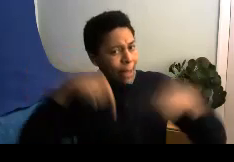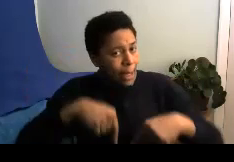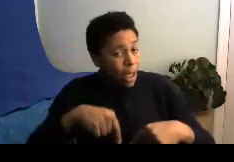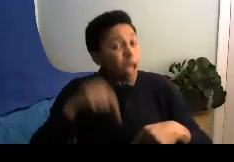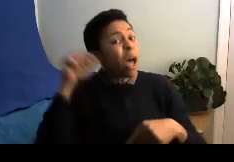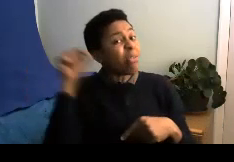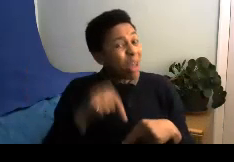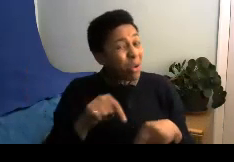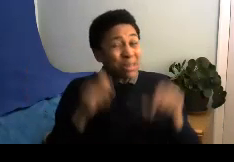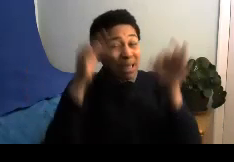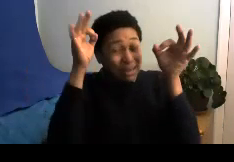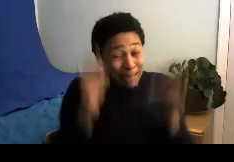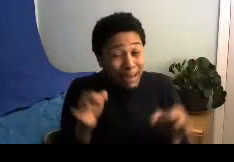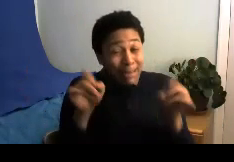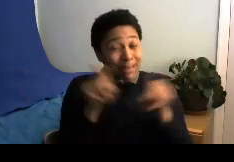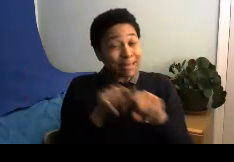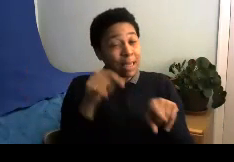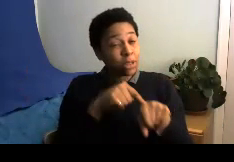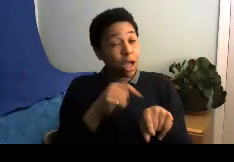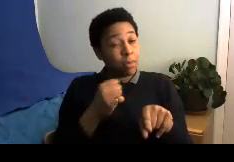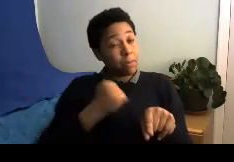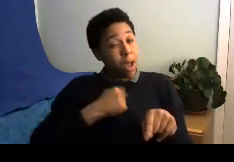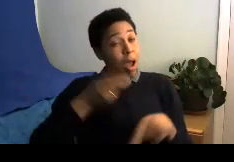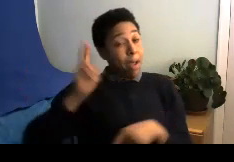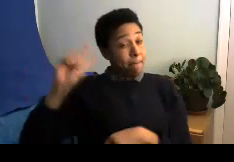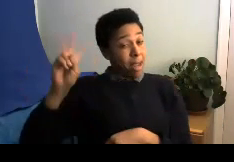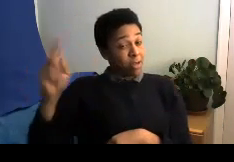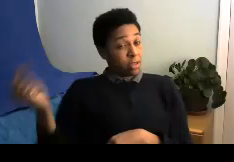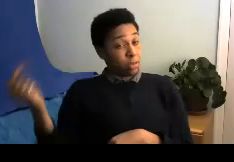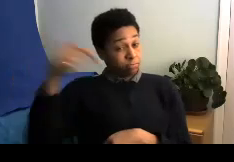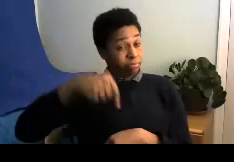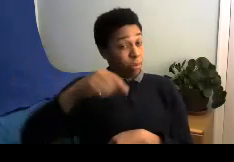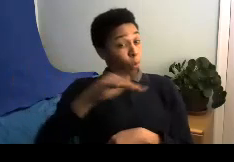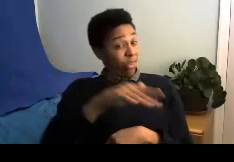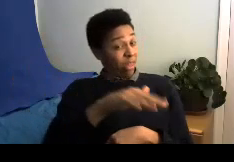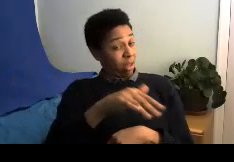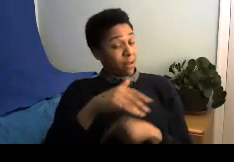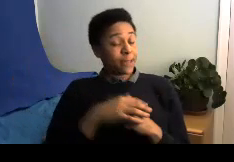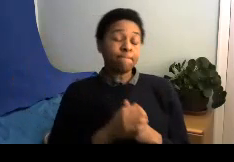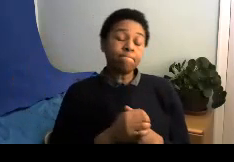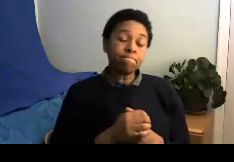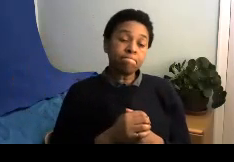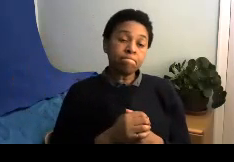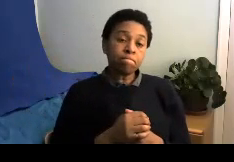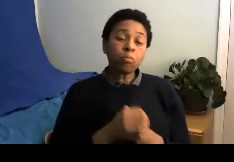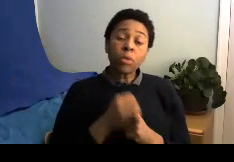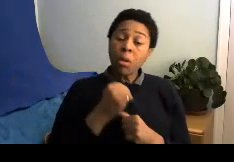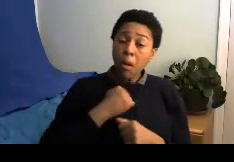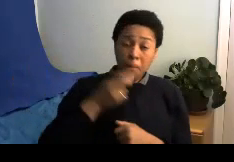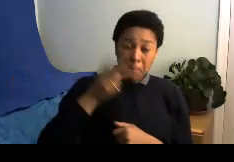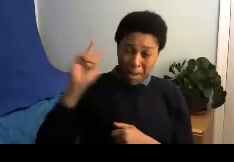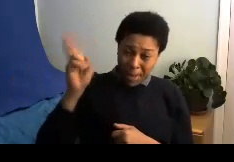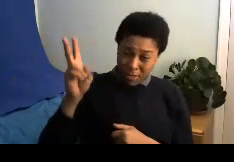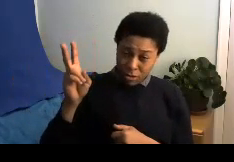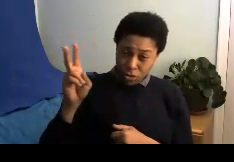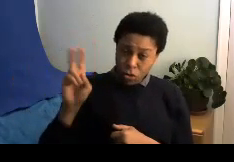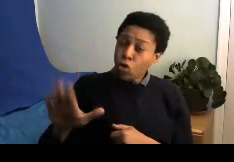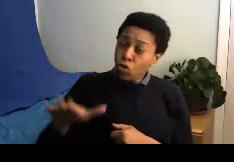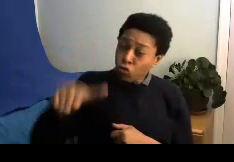into their areas and sort of taking their jobs and etc, etc. Um, you know, my parents grew up with that as children sort of